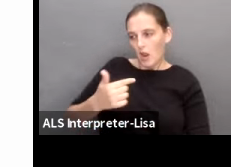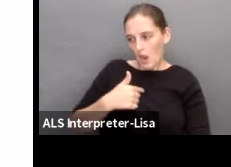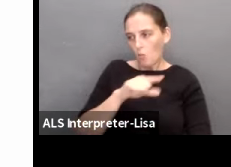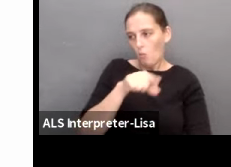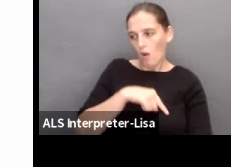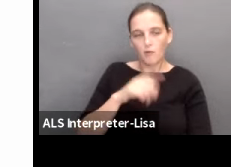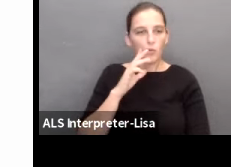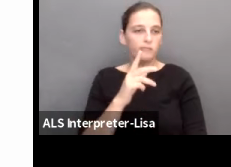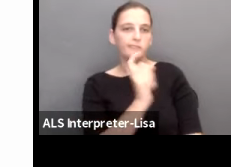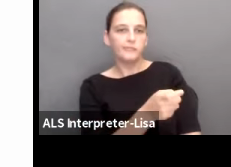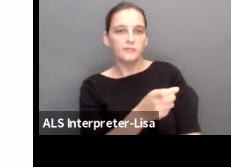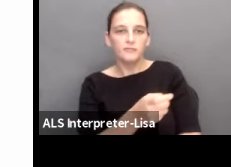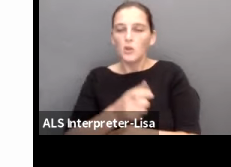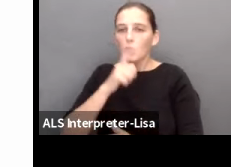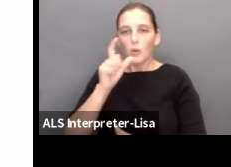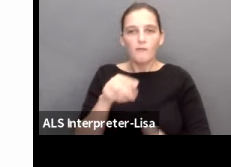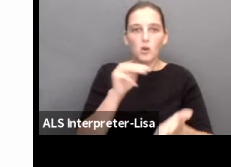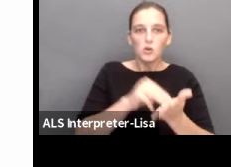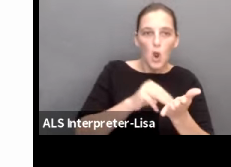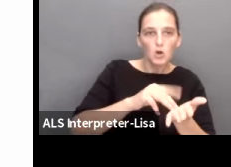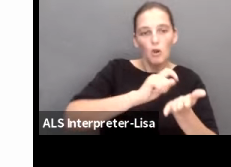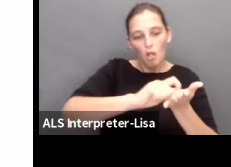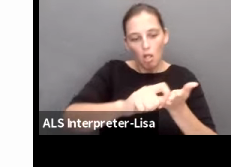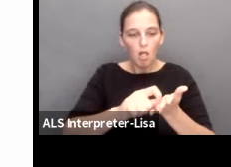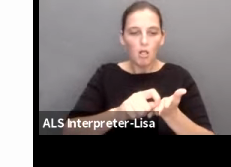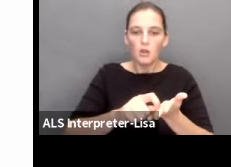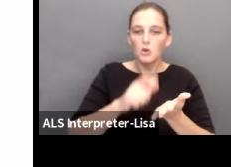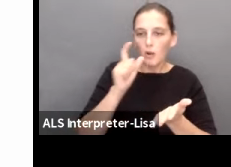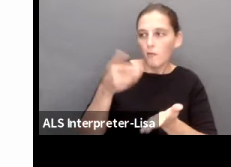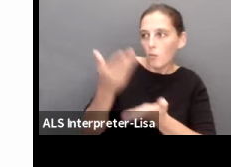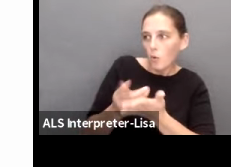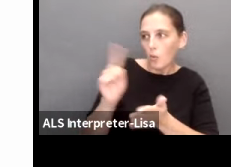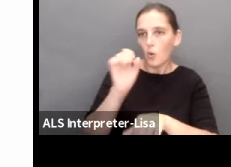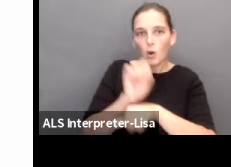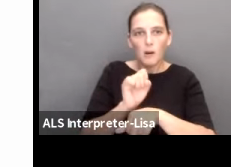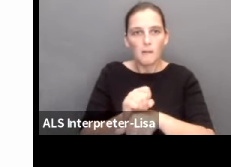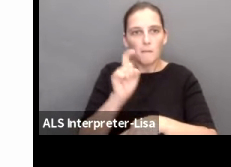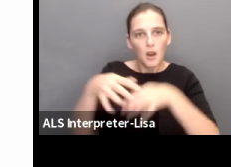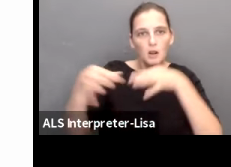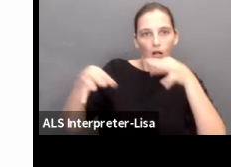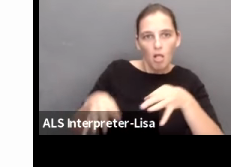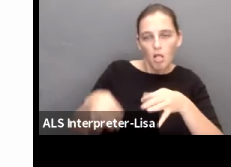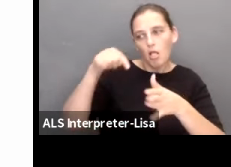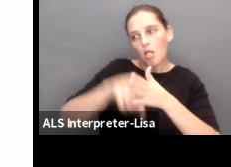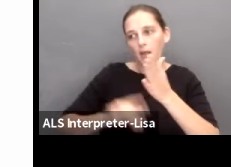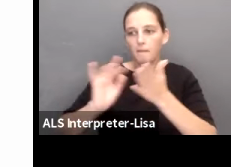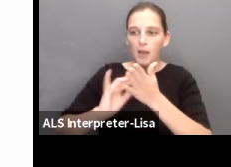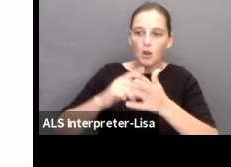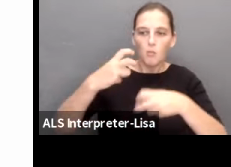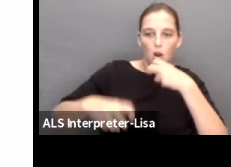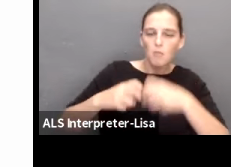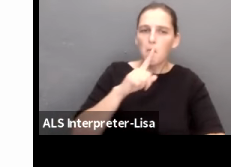a note from the doctor. You don't have to prove where you work. You don't have to tell us what your underlying medical condition is, if you feel like you